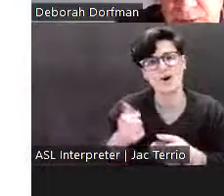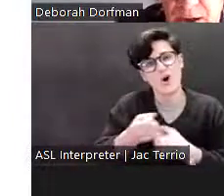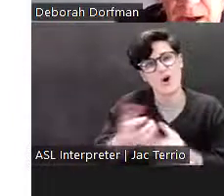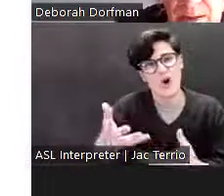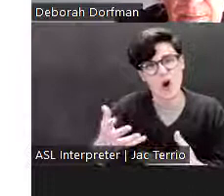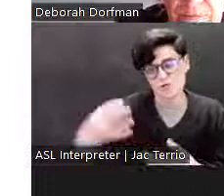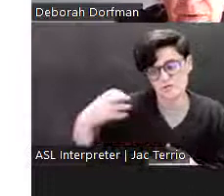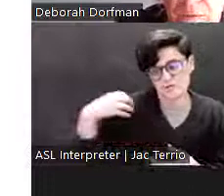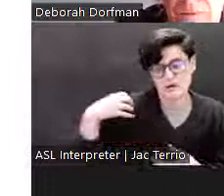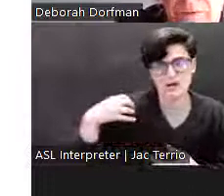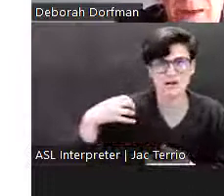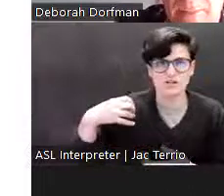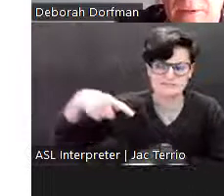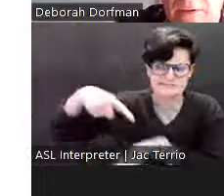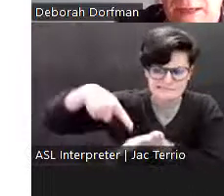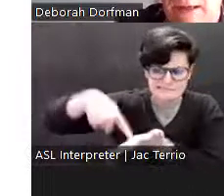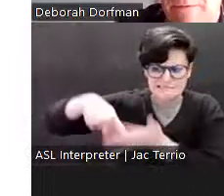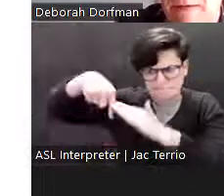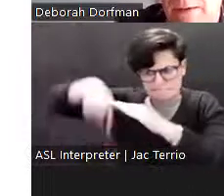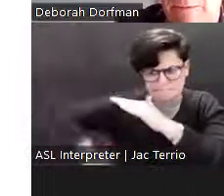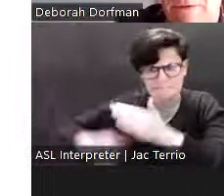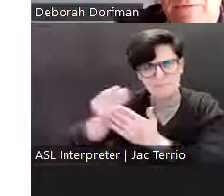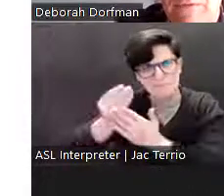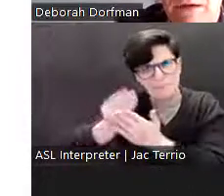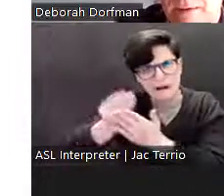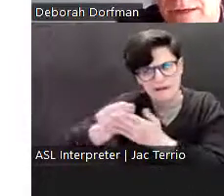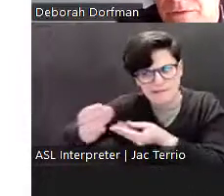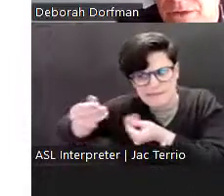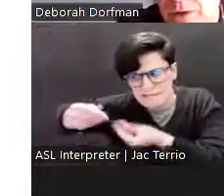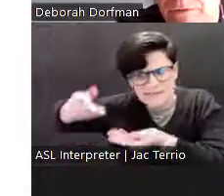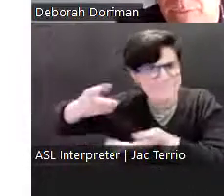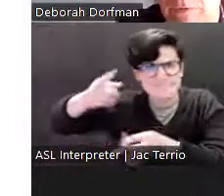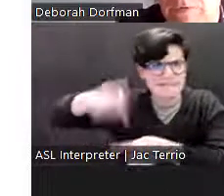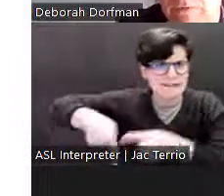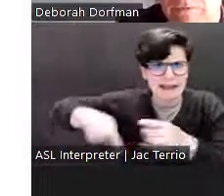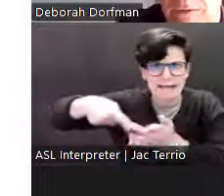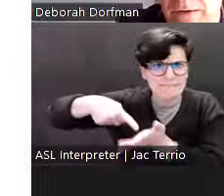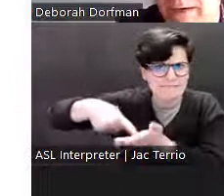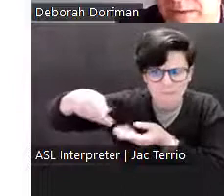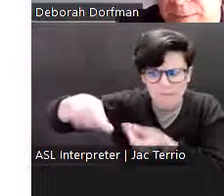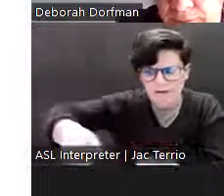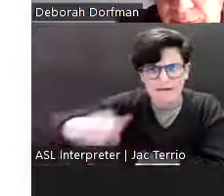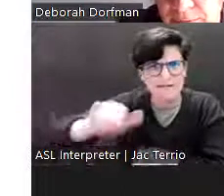15:19:43 So, for example, if that was, if the accommodation, requested was very expensive